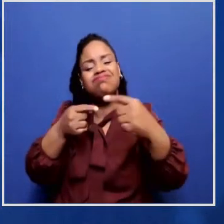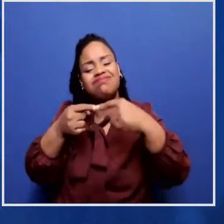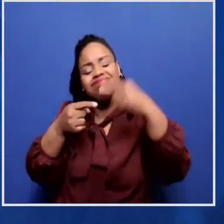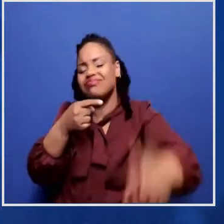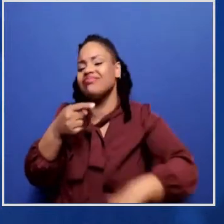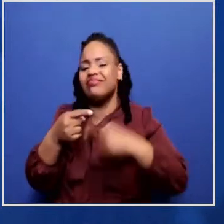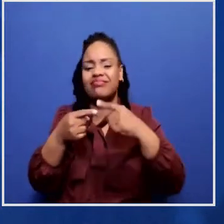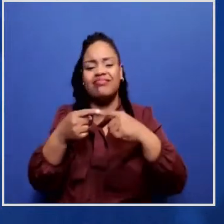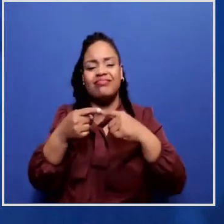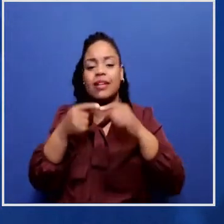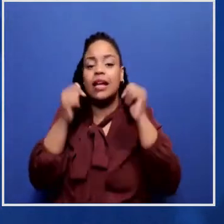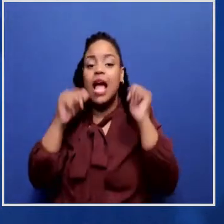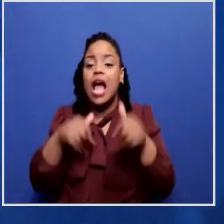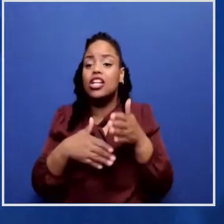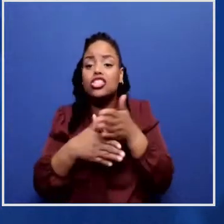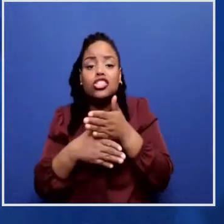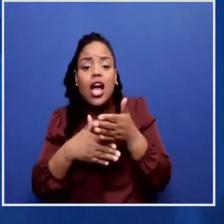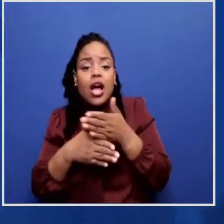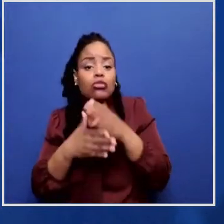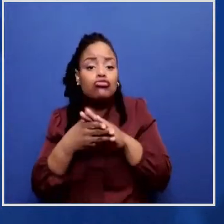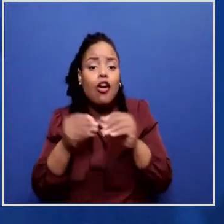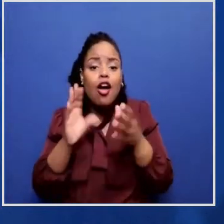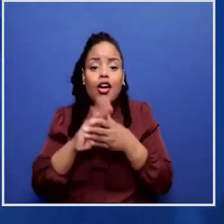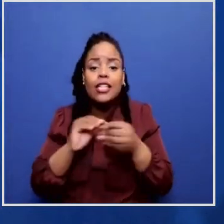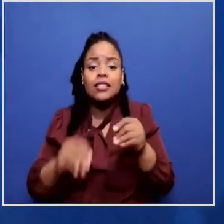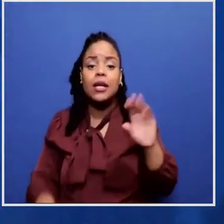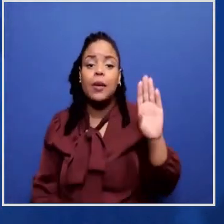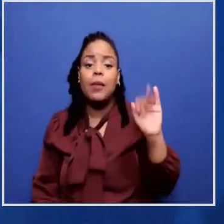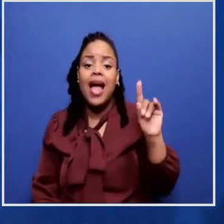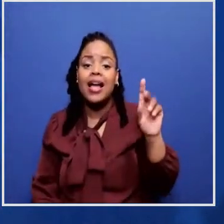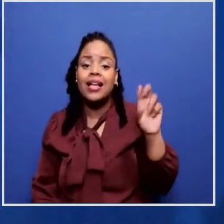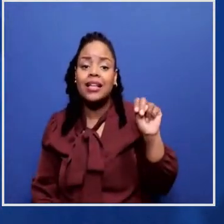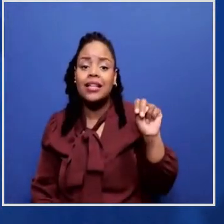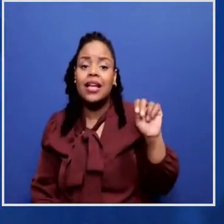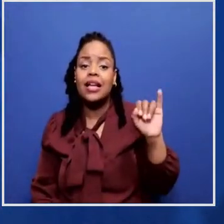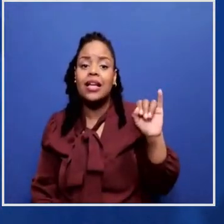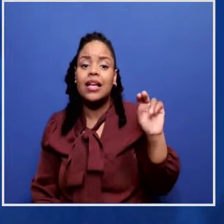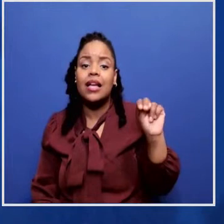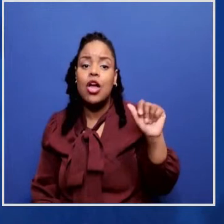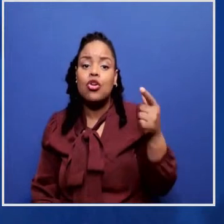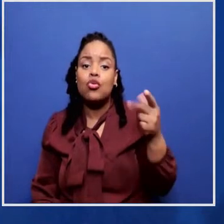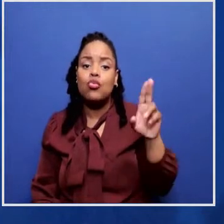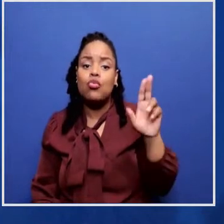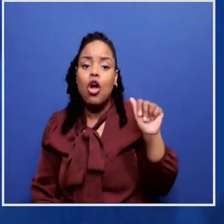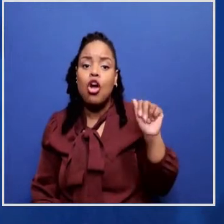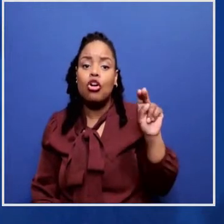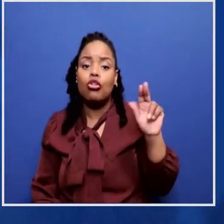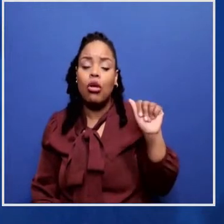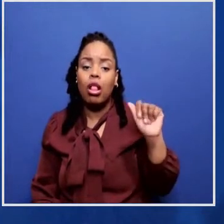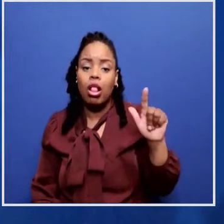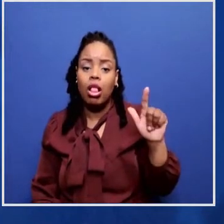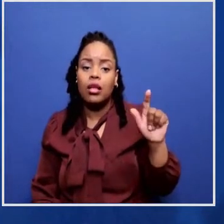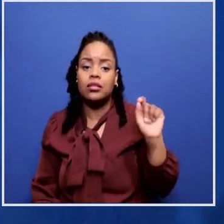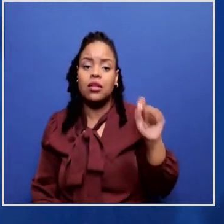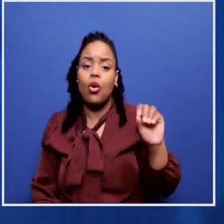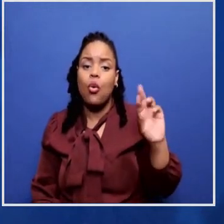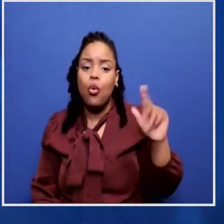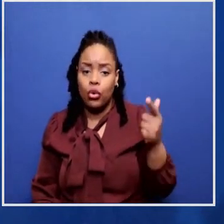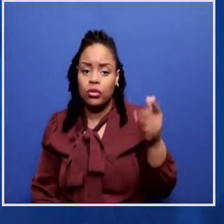SHARE YOUR COMMITMENT TO SERVICE